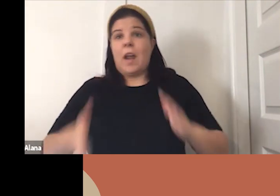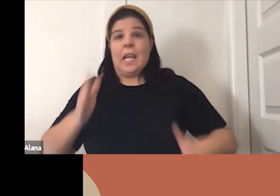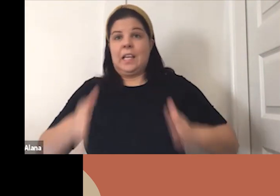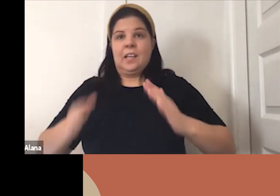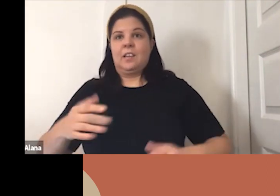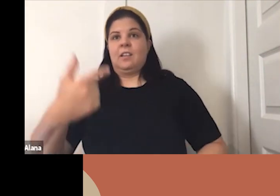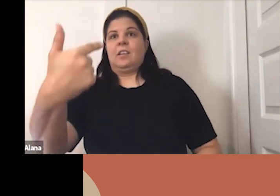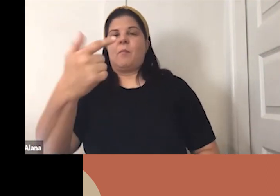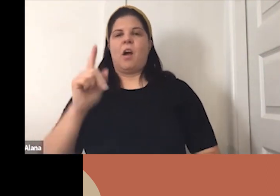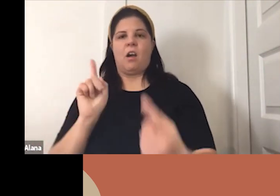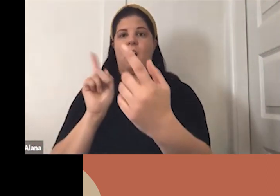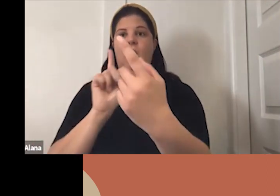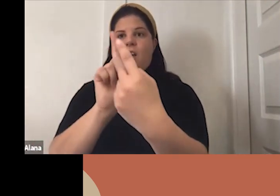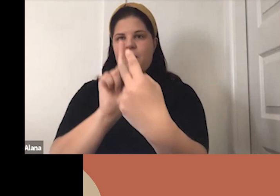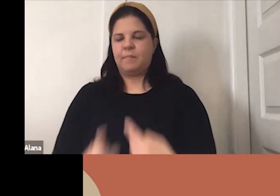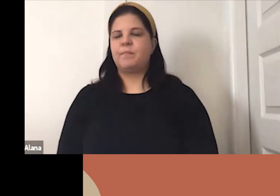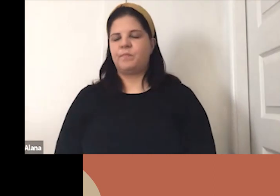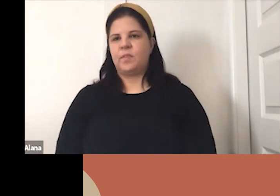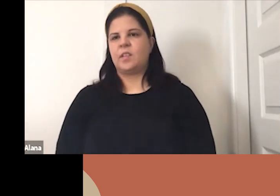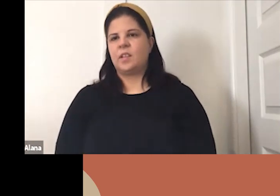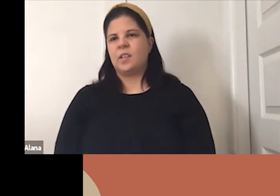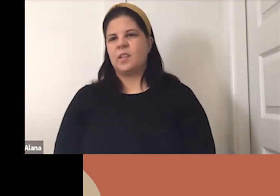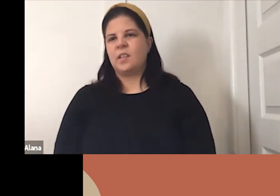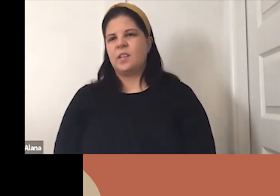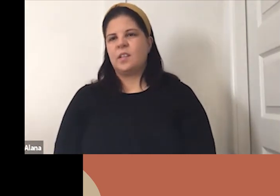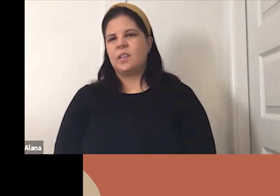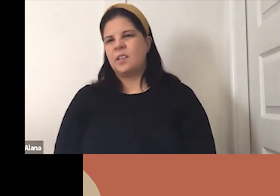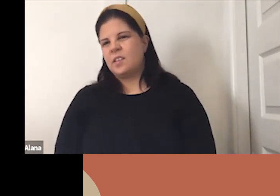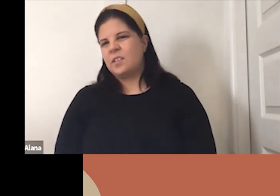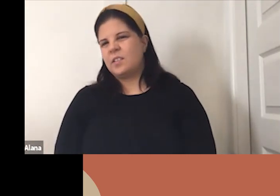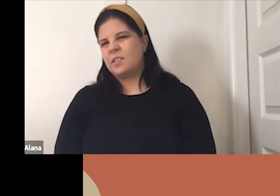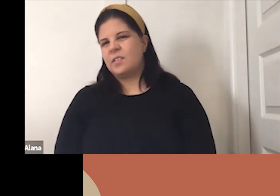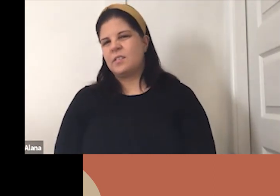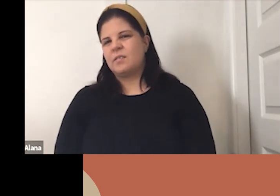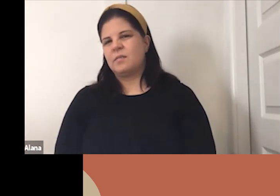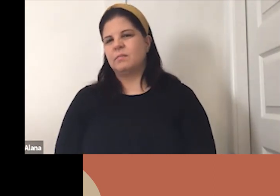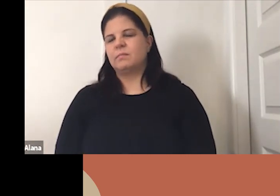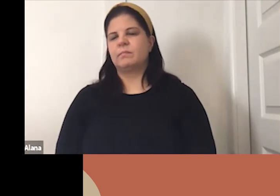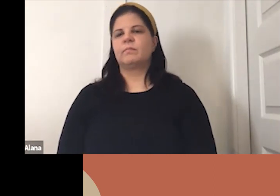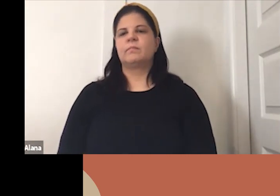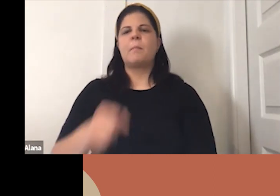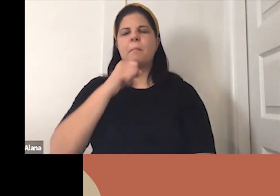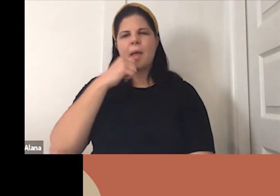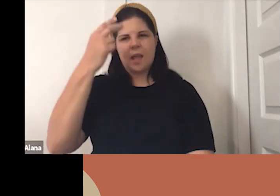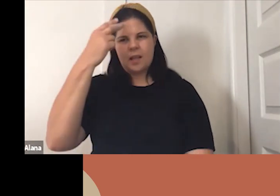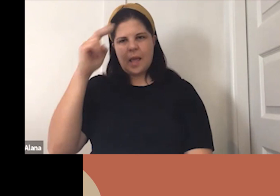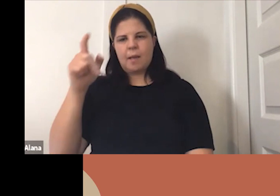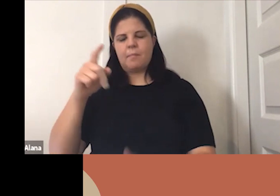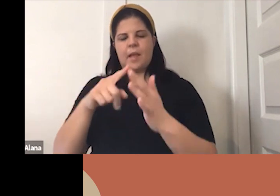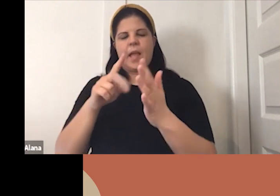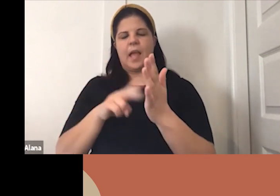Now, the cameraman is Evan Papagiorgie.